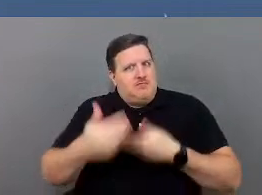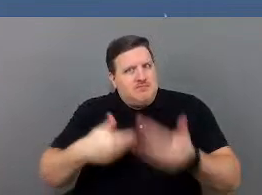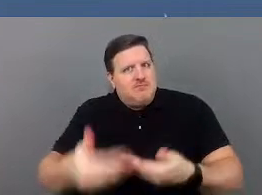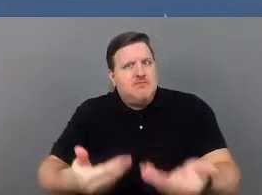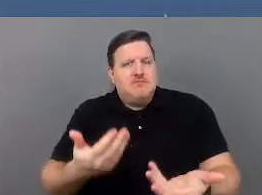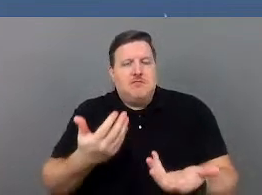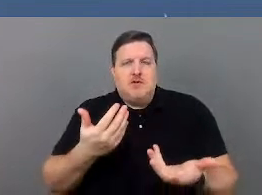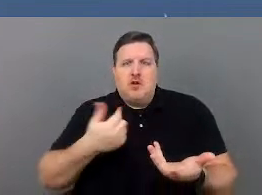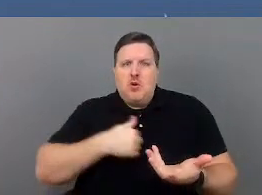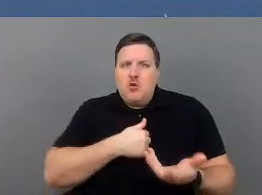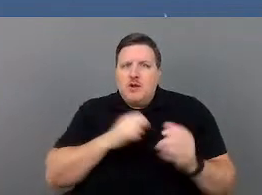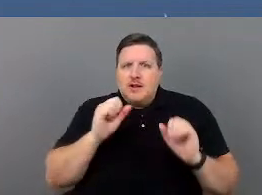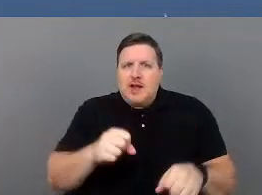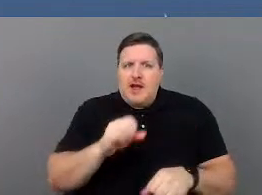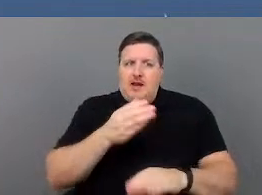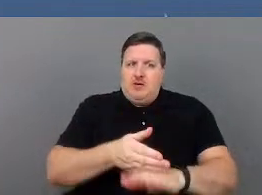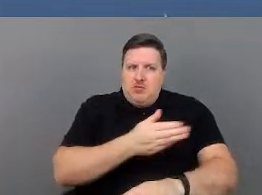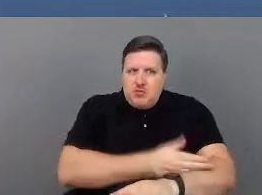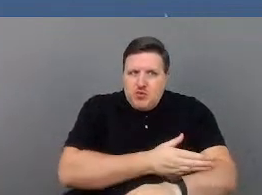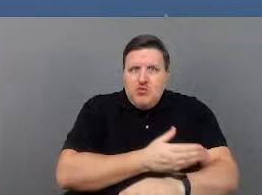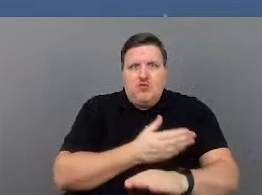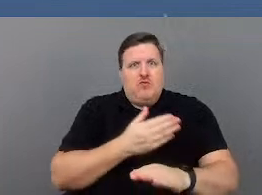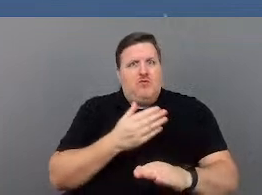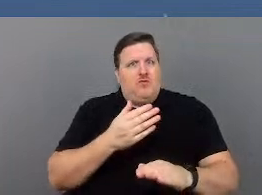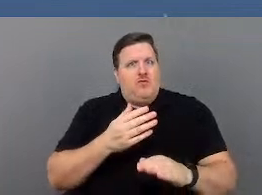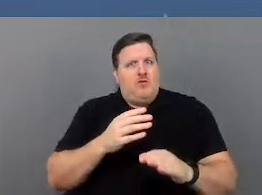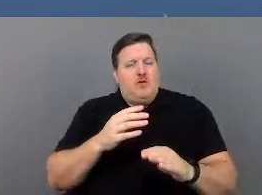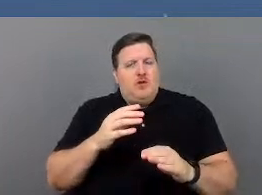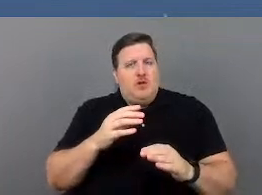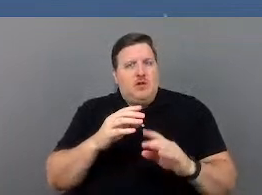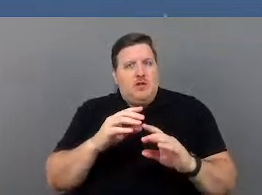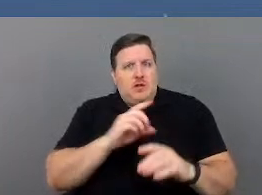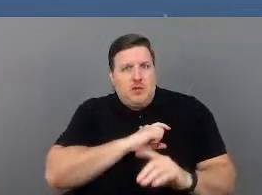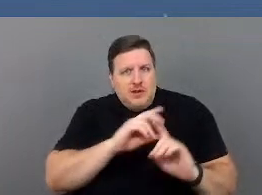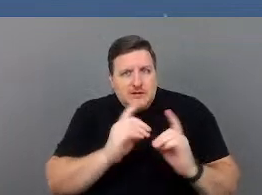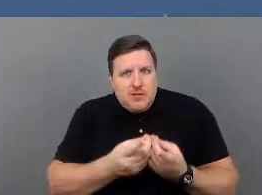UNTIL PEOPLE WON'T BE AFRAID OF IT AND THAT'S GOING TO TAKE YEARS, BUT IT NEEDS TO START NOW.